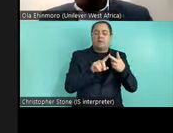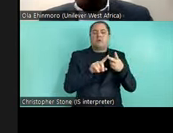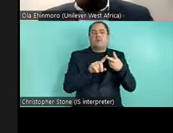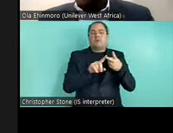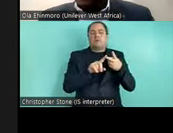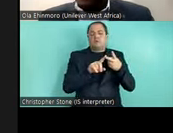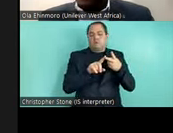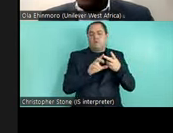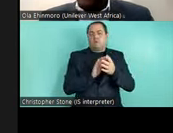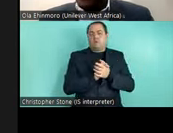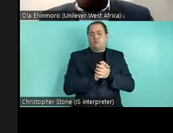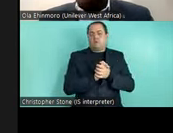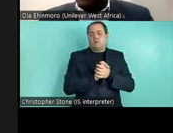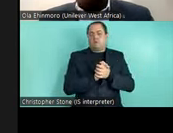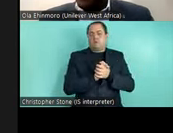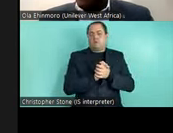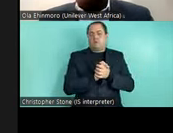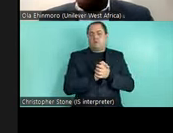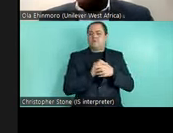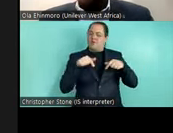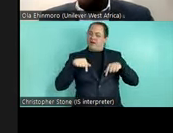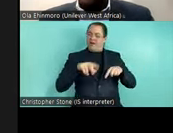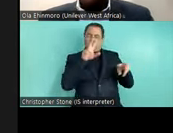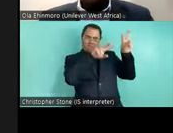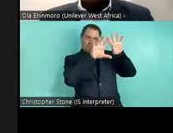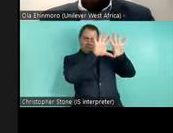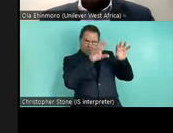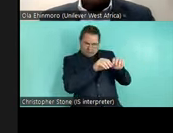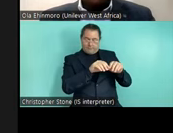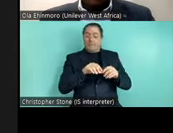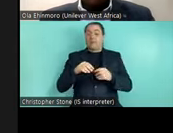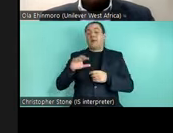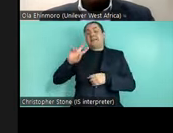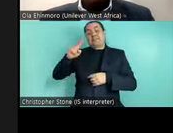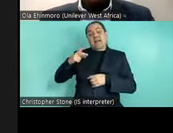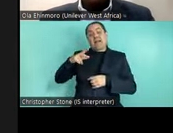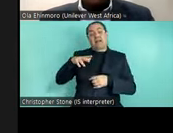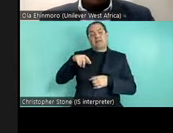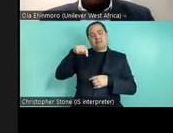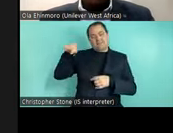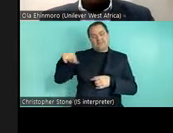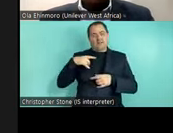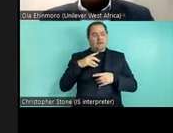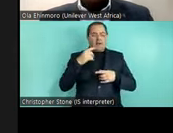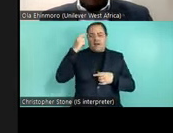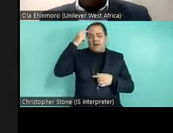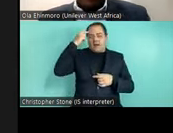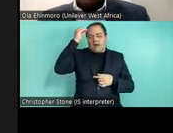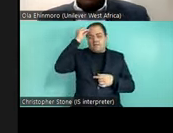know, in the area of capability building, Ronnie capability building sessions for our